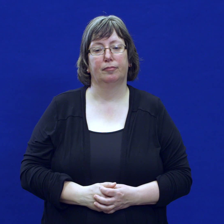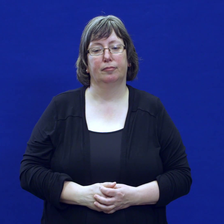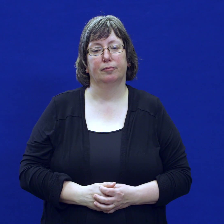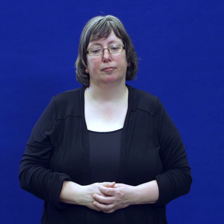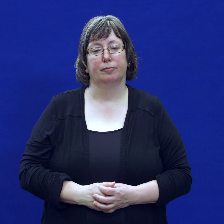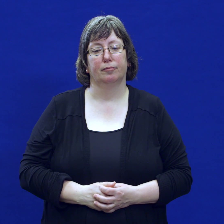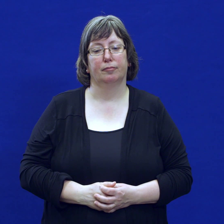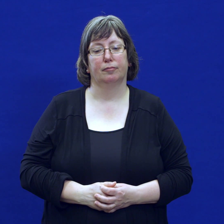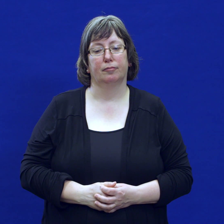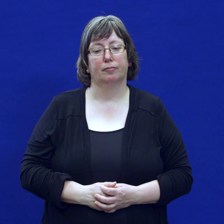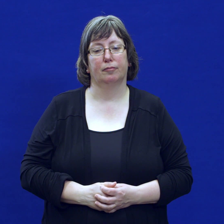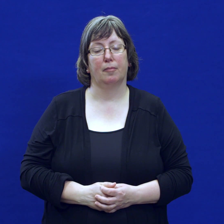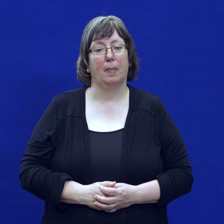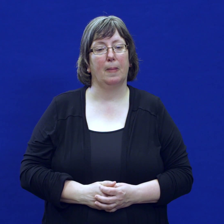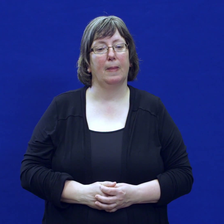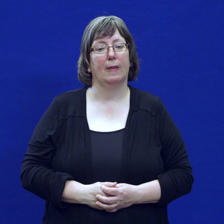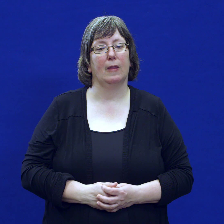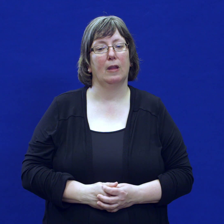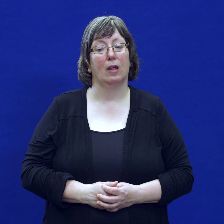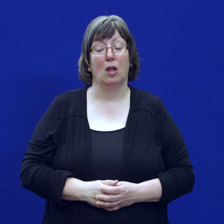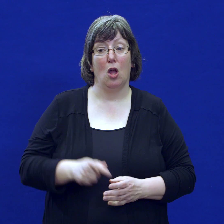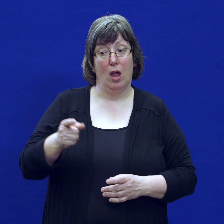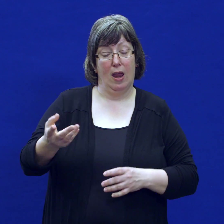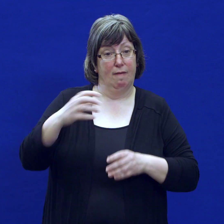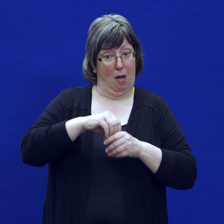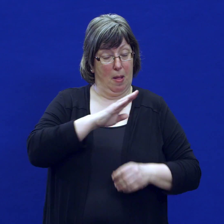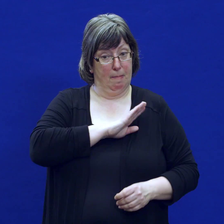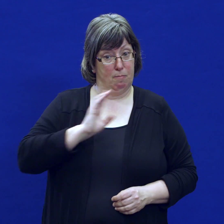a person does not need to be a member of the board to